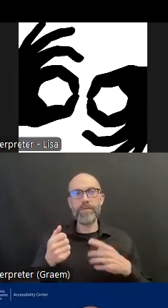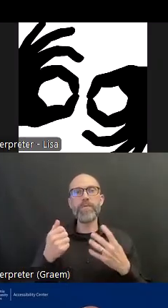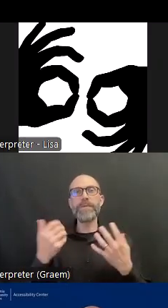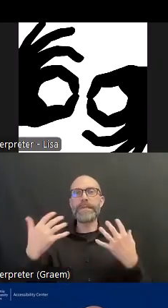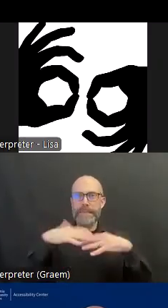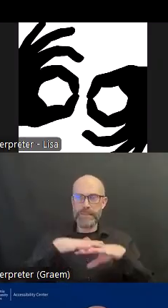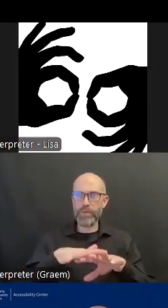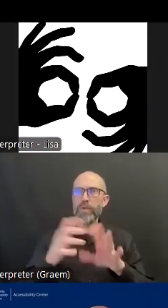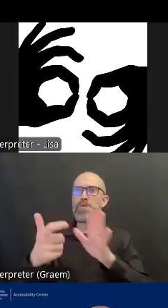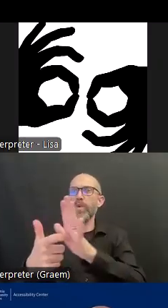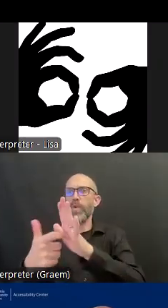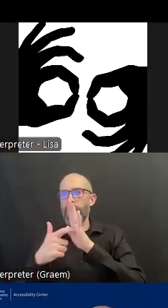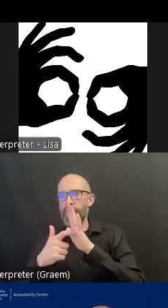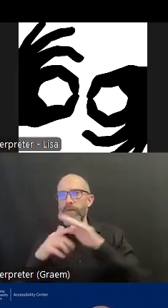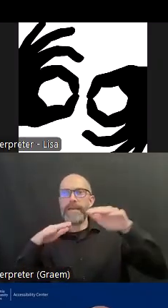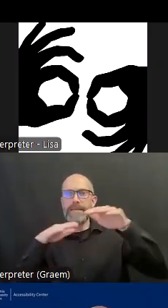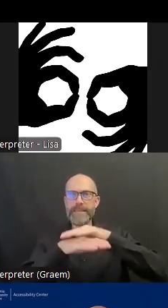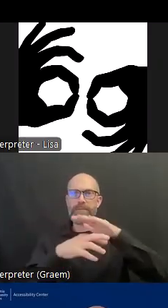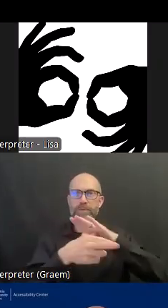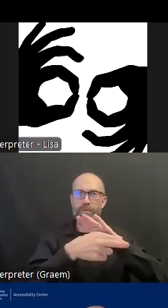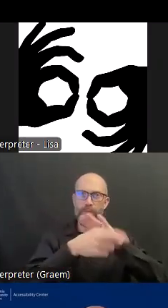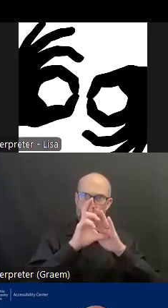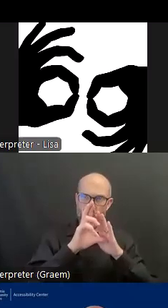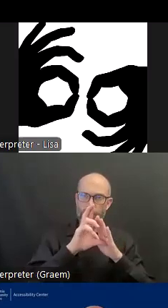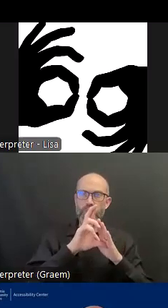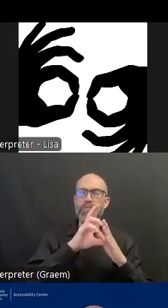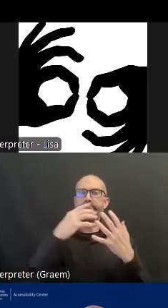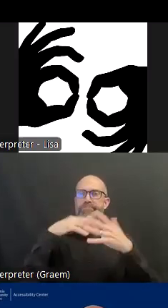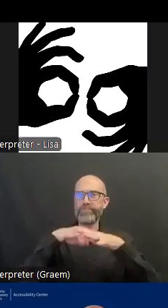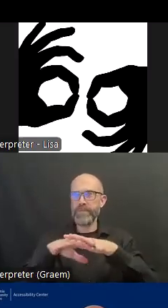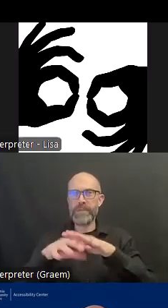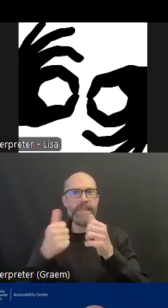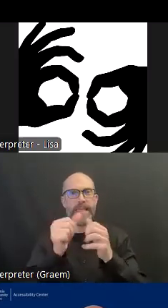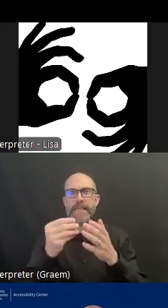for an accessibility review into any procurements that we do.